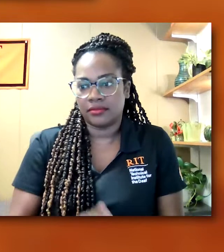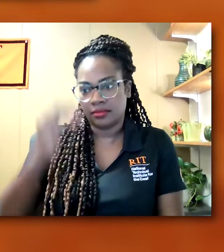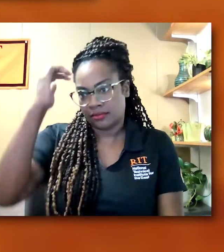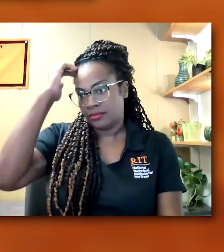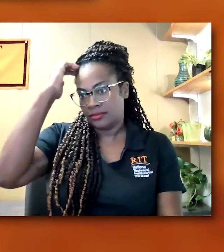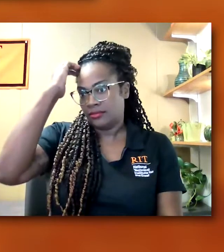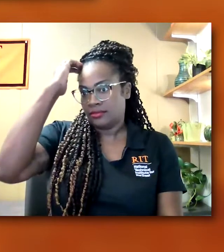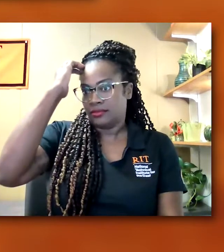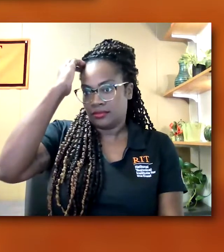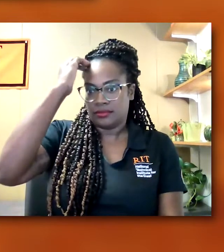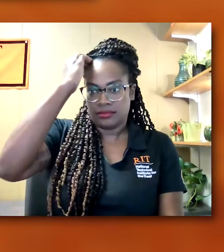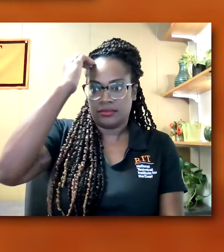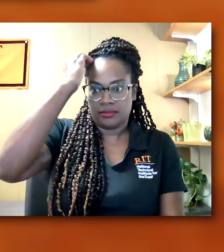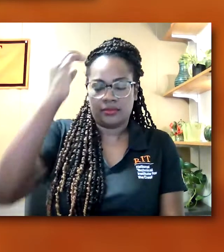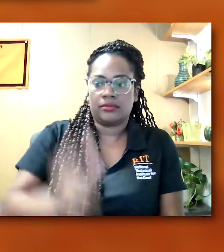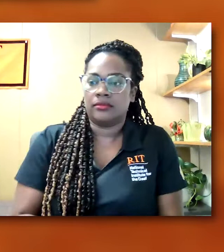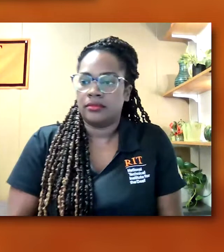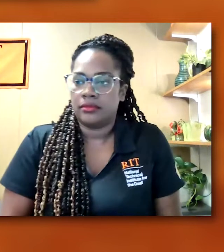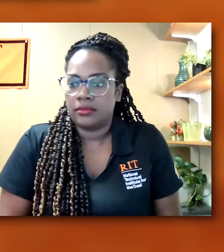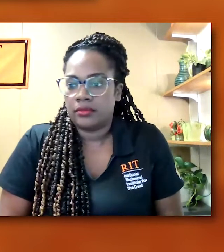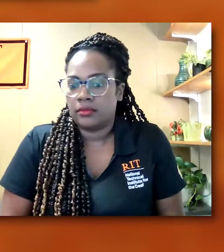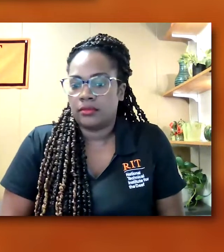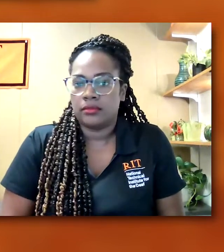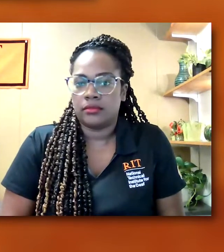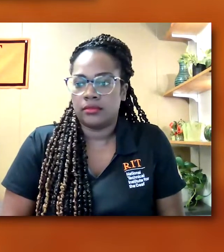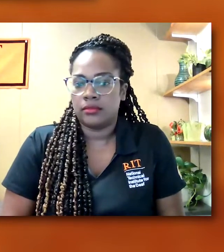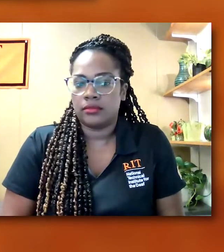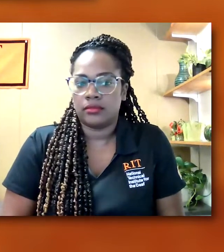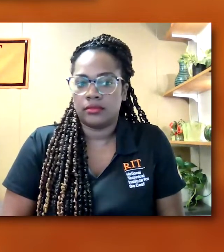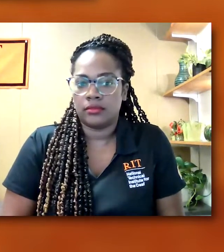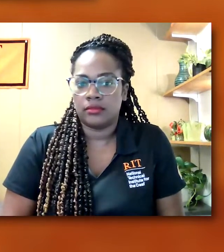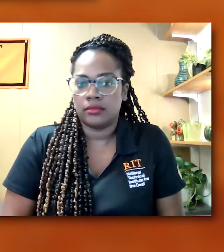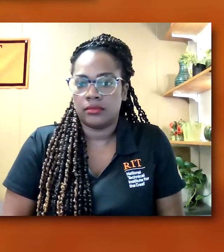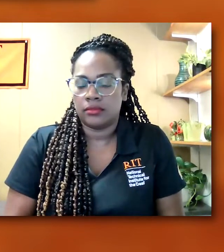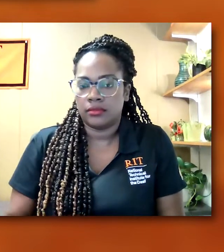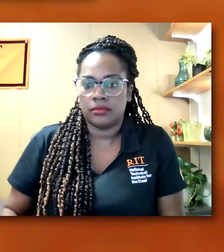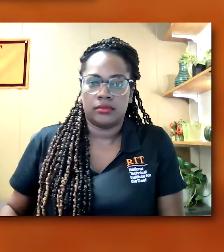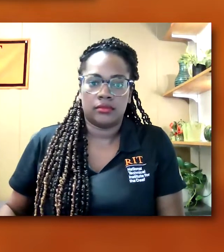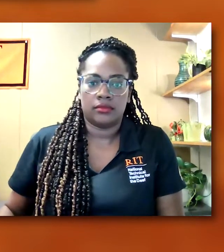which is hopefully going to absorb some of the impact and protect the egg. On top of it, I've made a little frame out of straws,